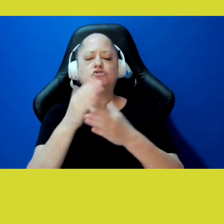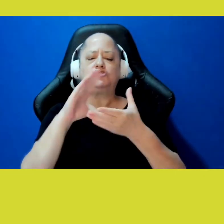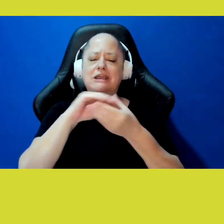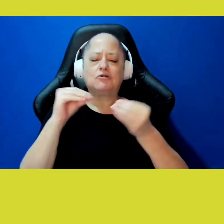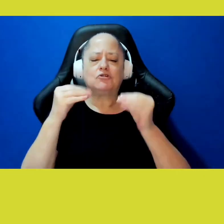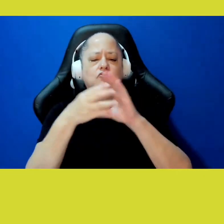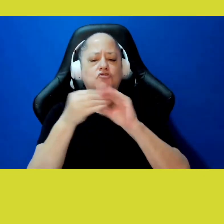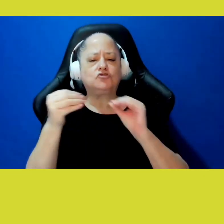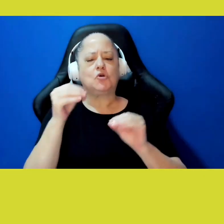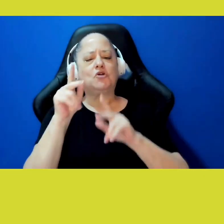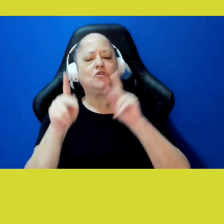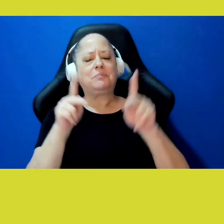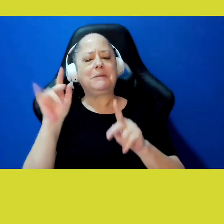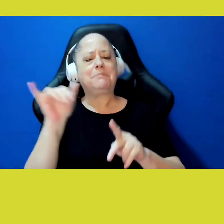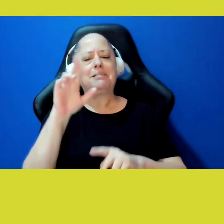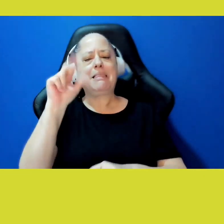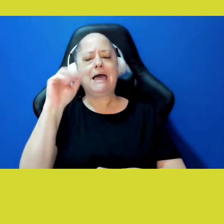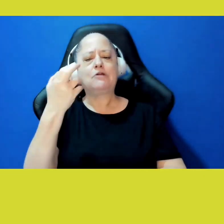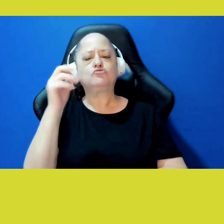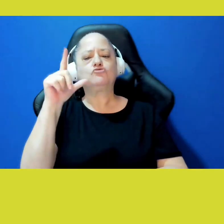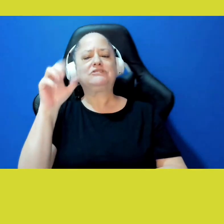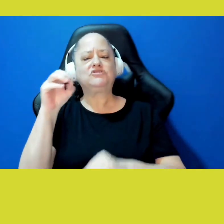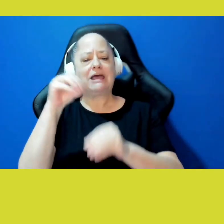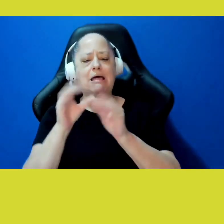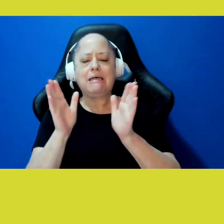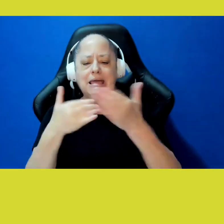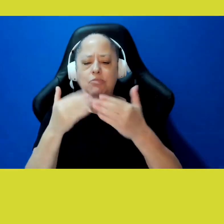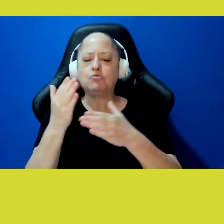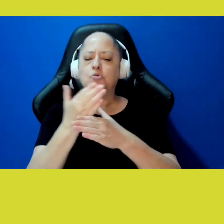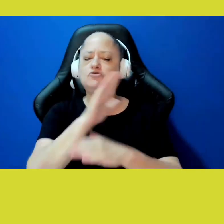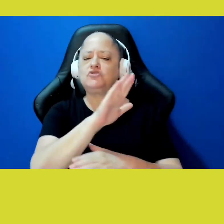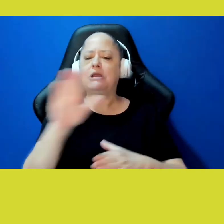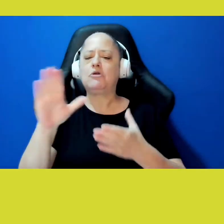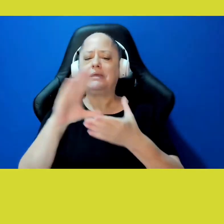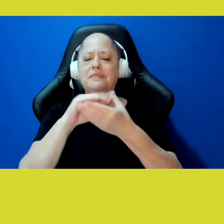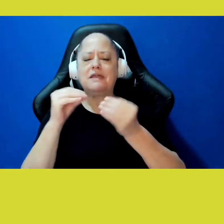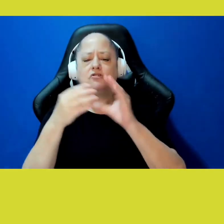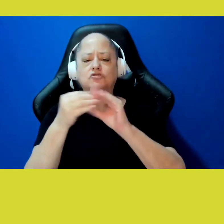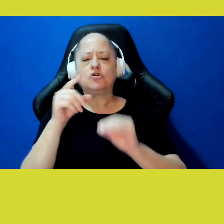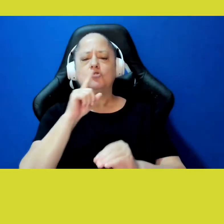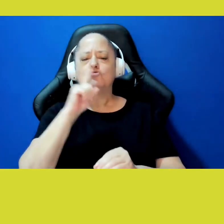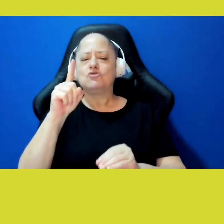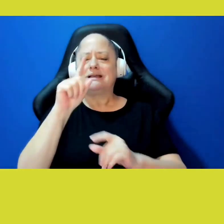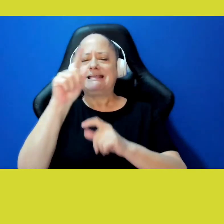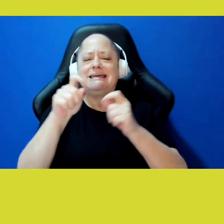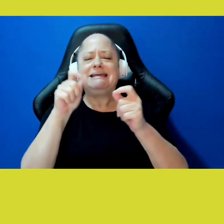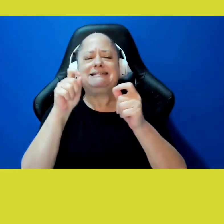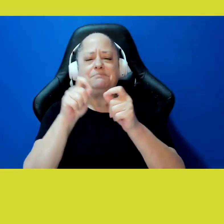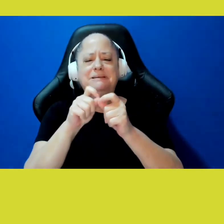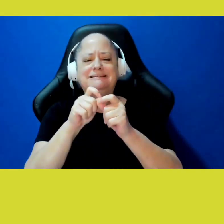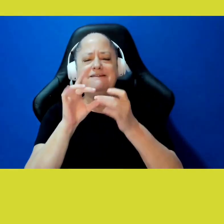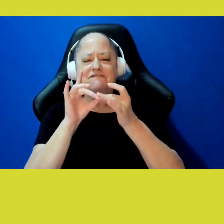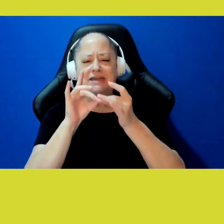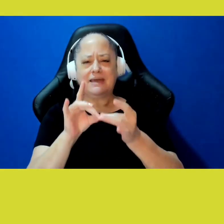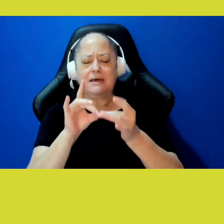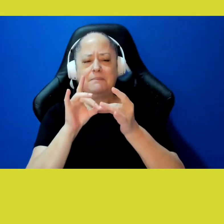like Rachelle in the room sharing their stories and be really specific about what it means.